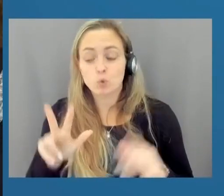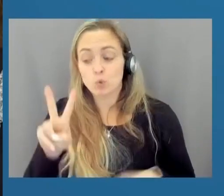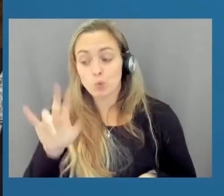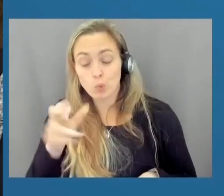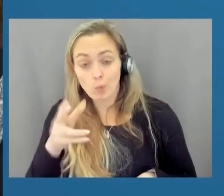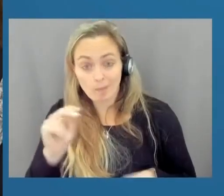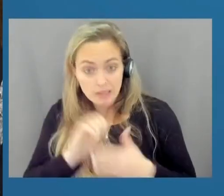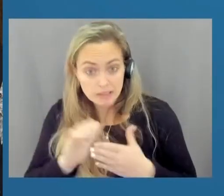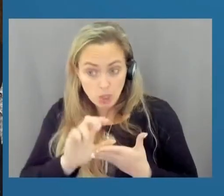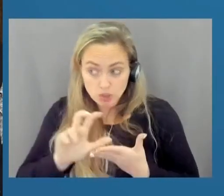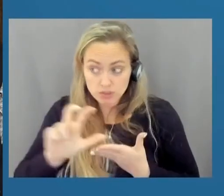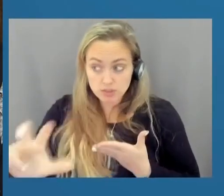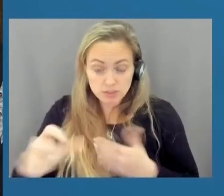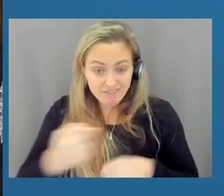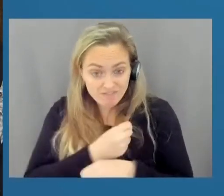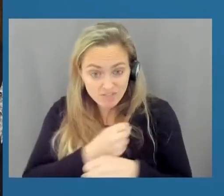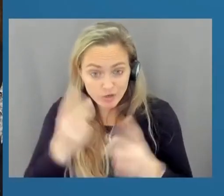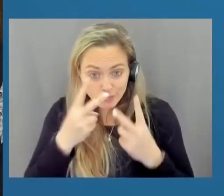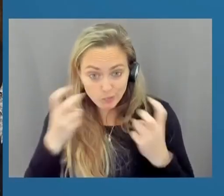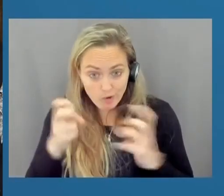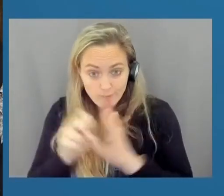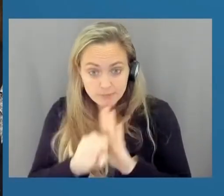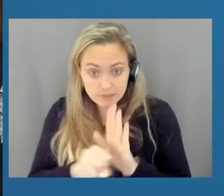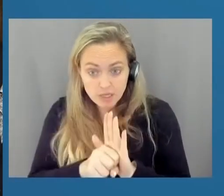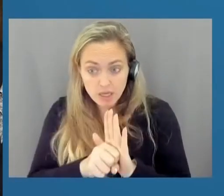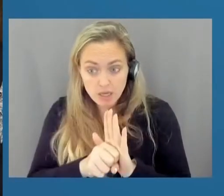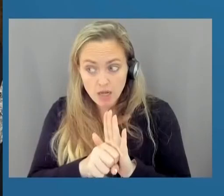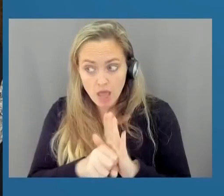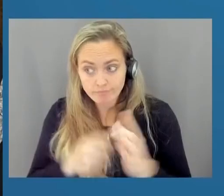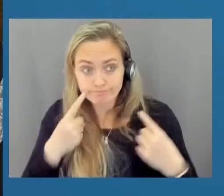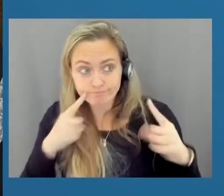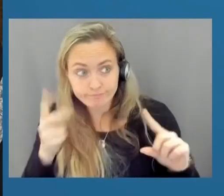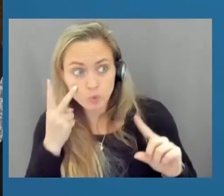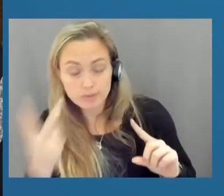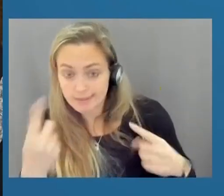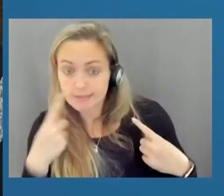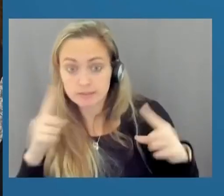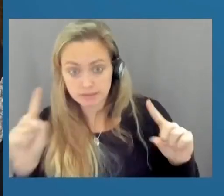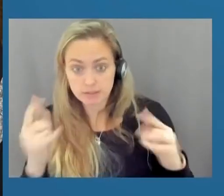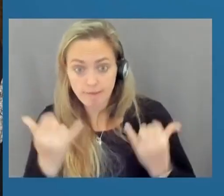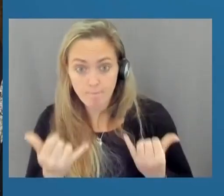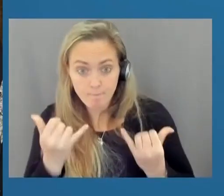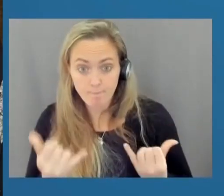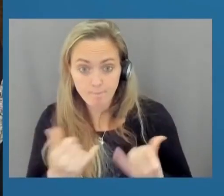in fighting crime in this state and it is paying off. These are local investment to help uh violence disrupter groups